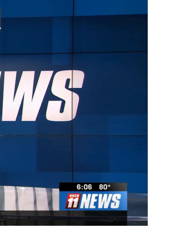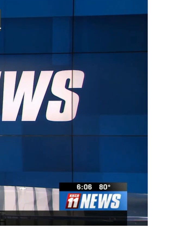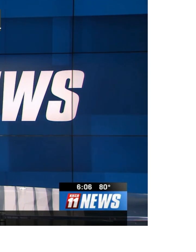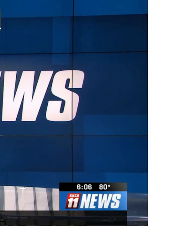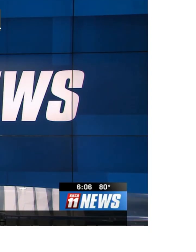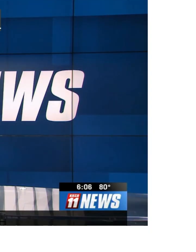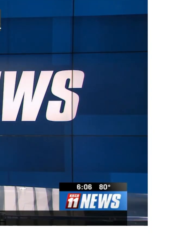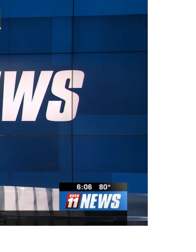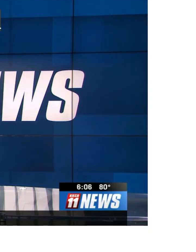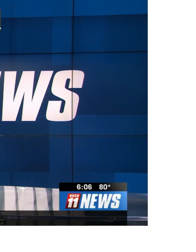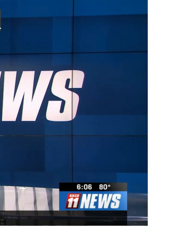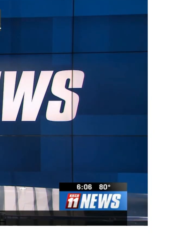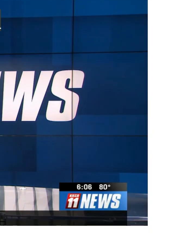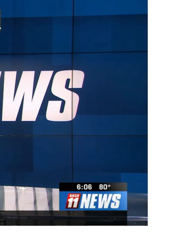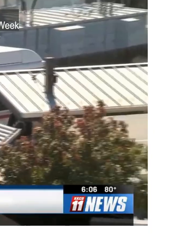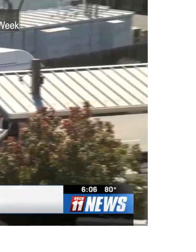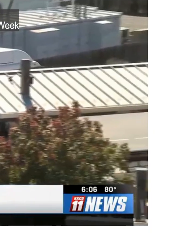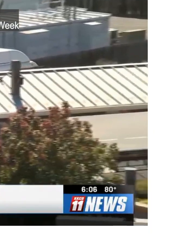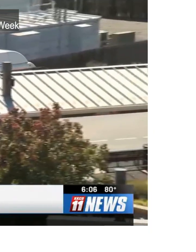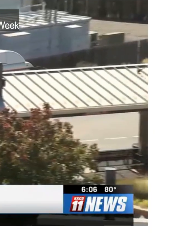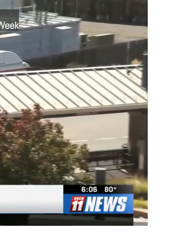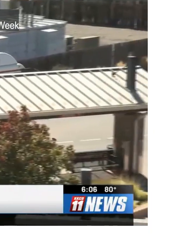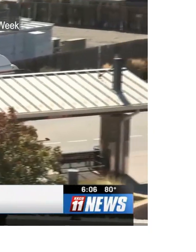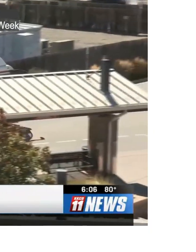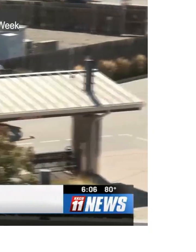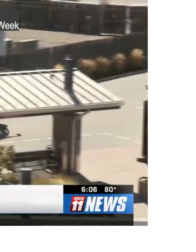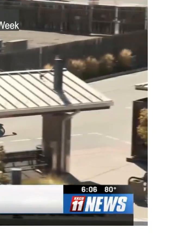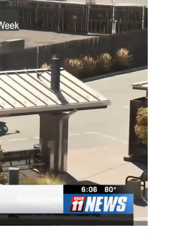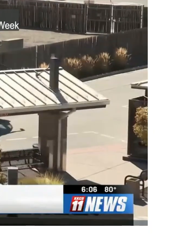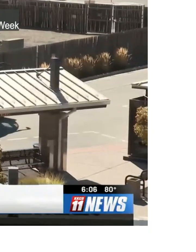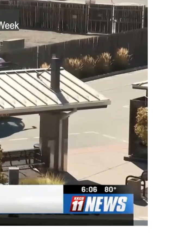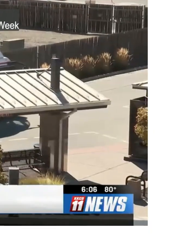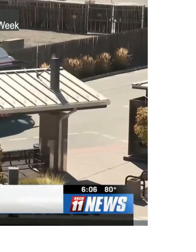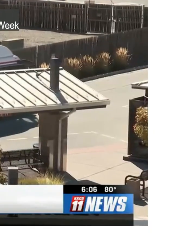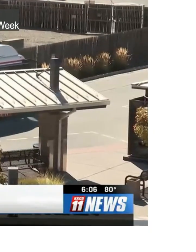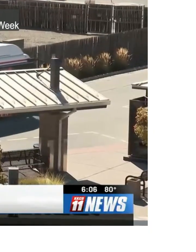go to work without your own car. Grand Valley Transit is inviting community members to join